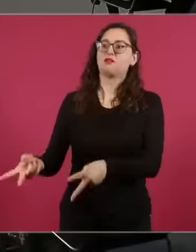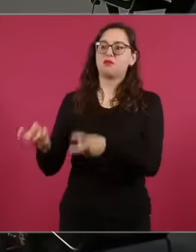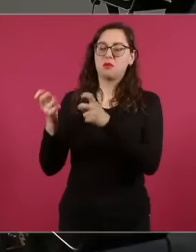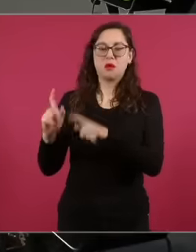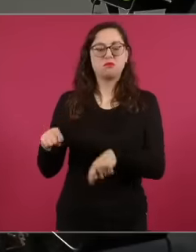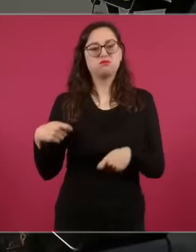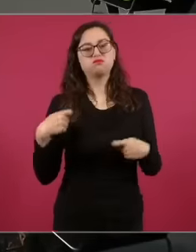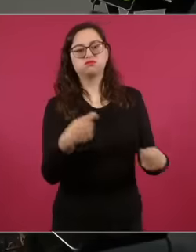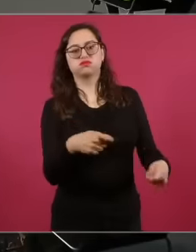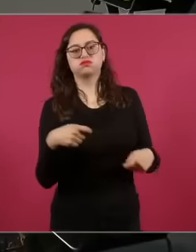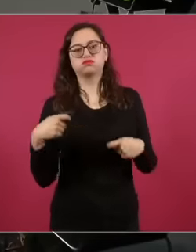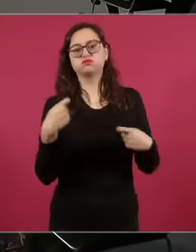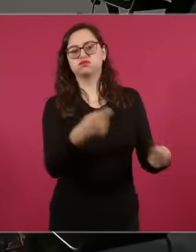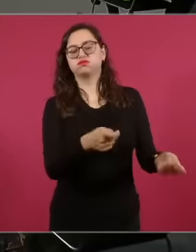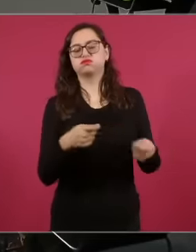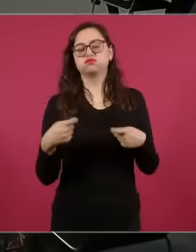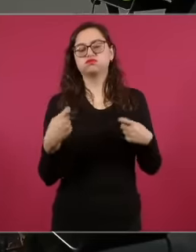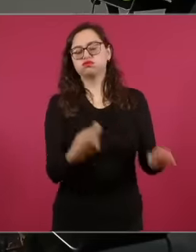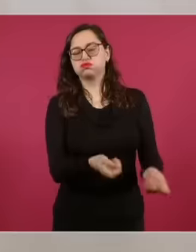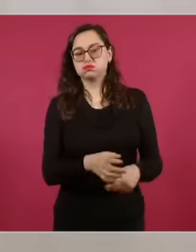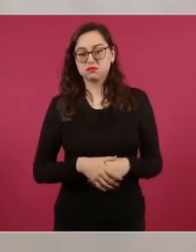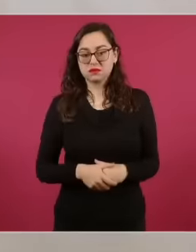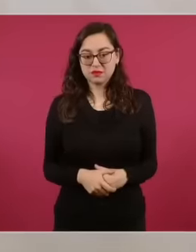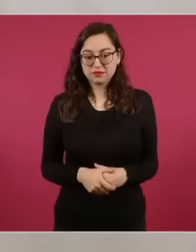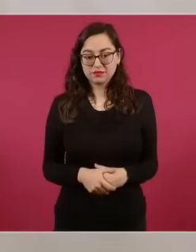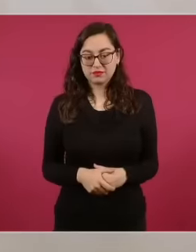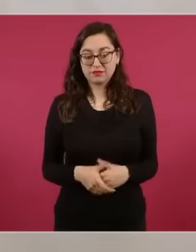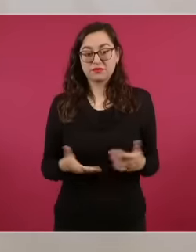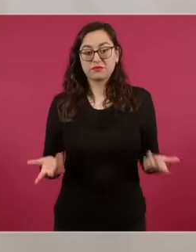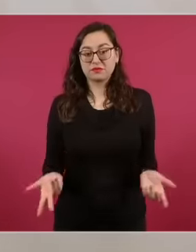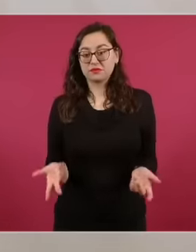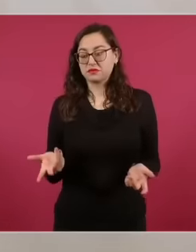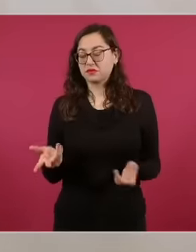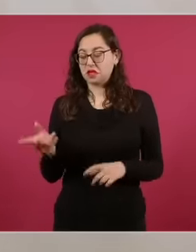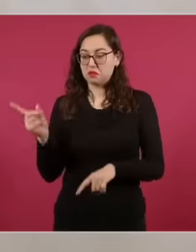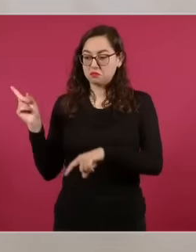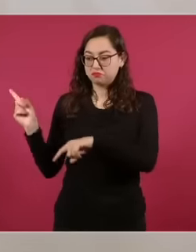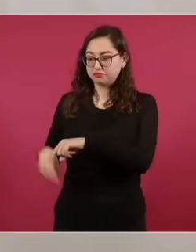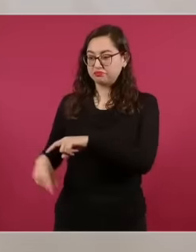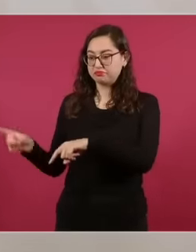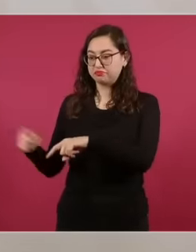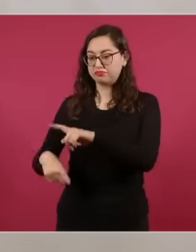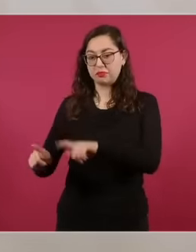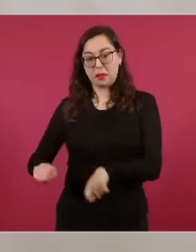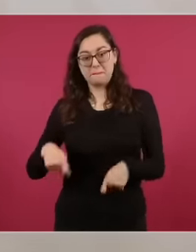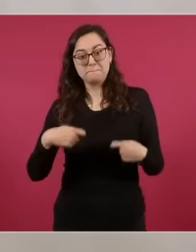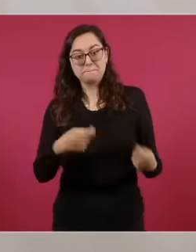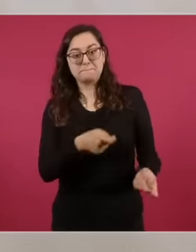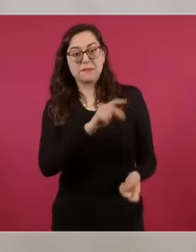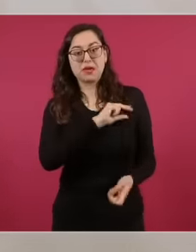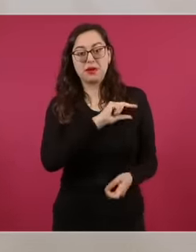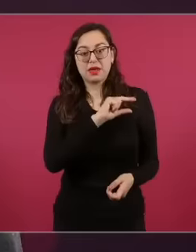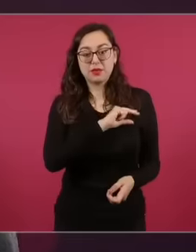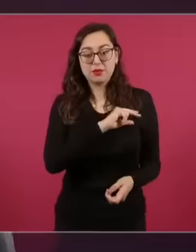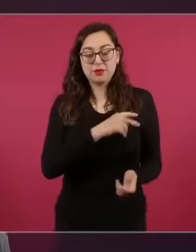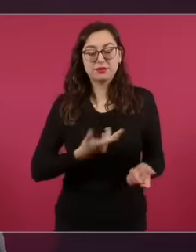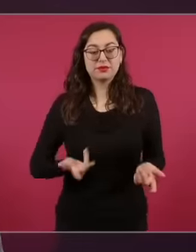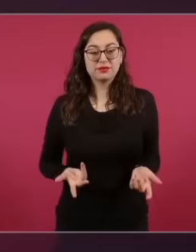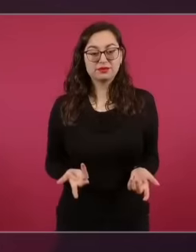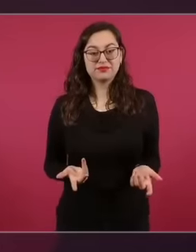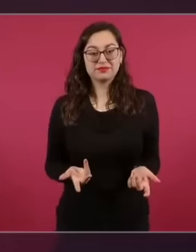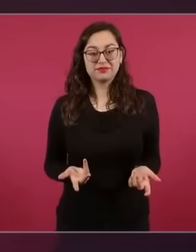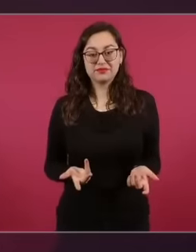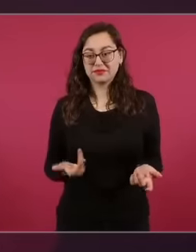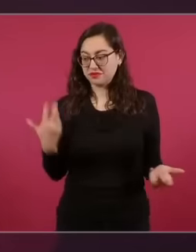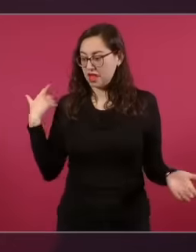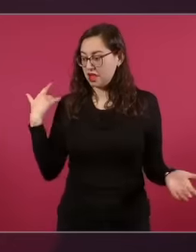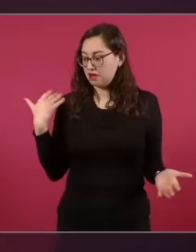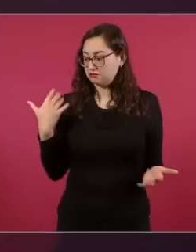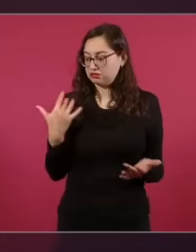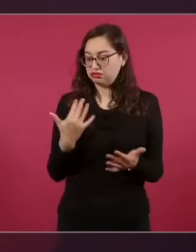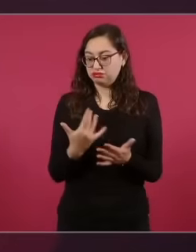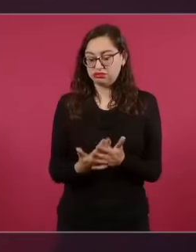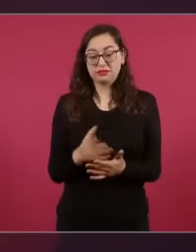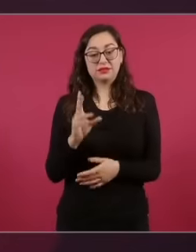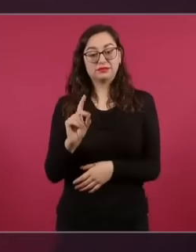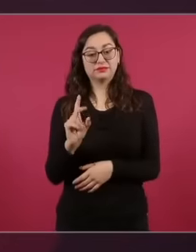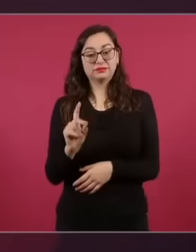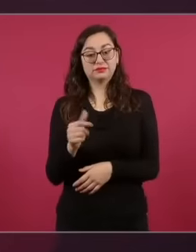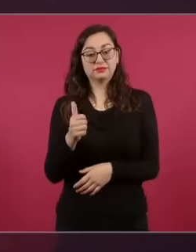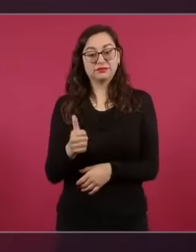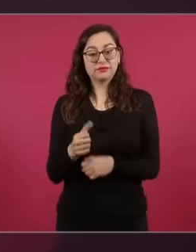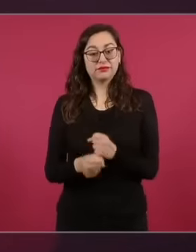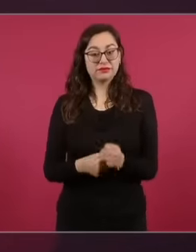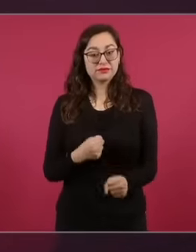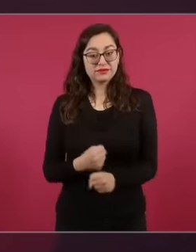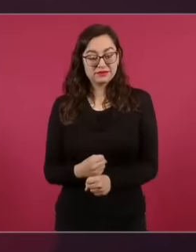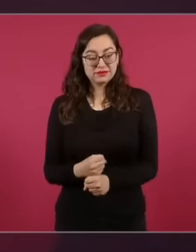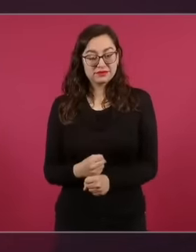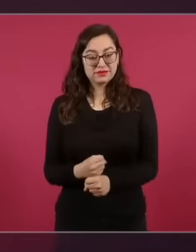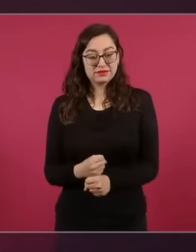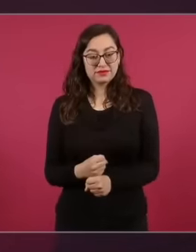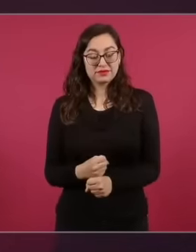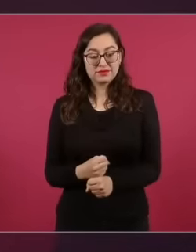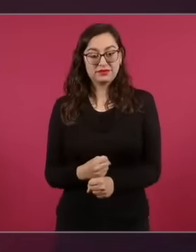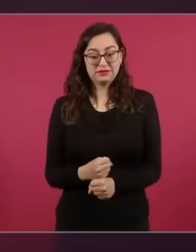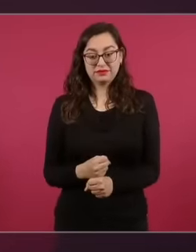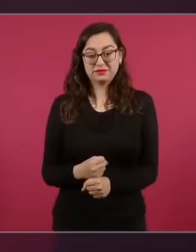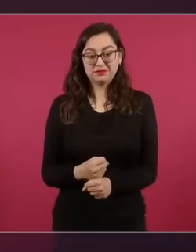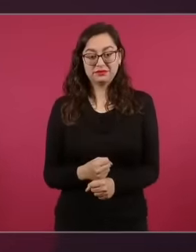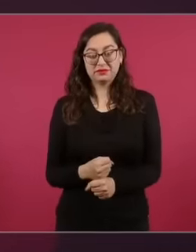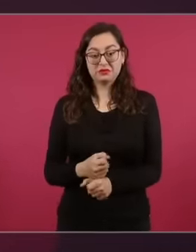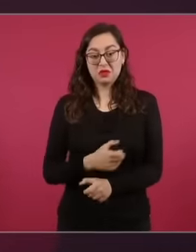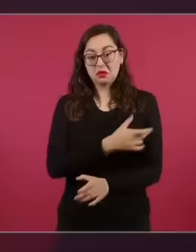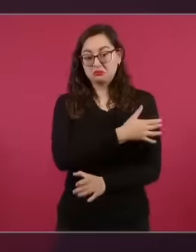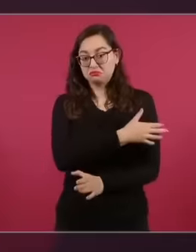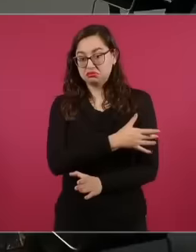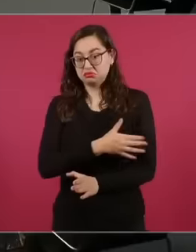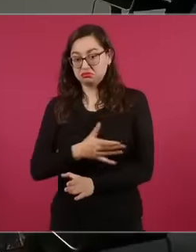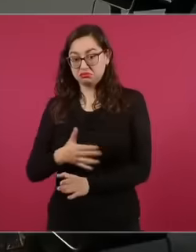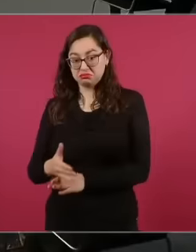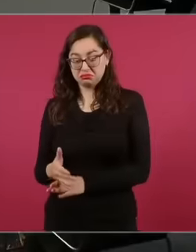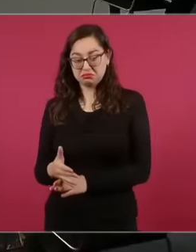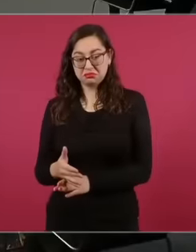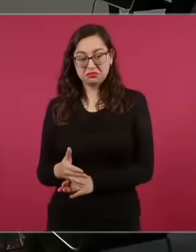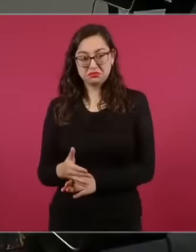privatizations and it is incredible that in the 36 years that the neoliberal period lasted, they never